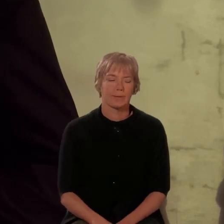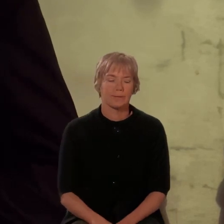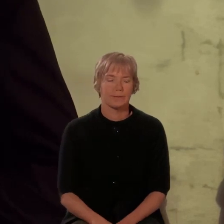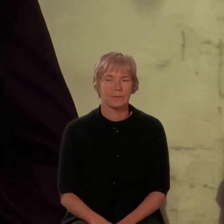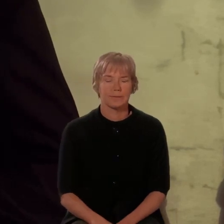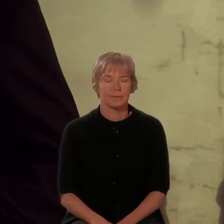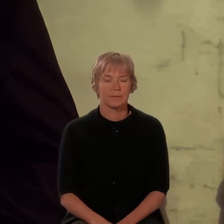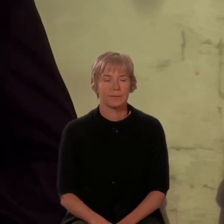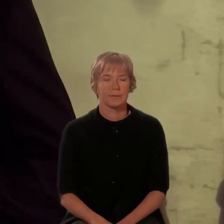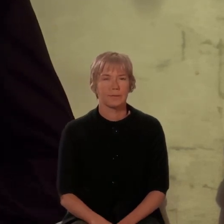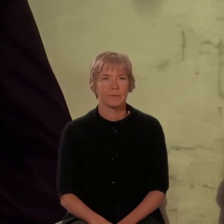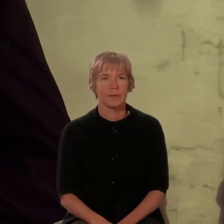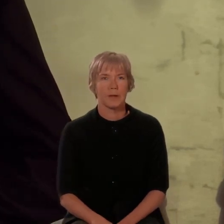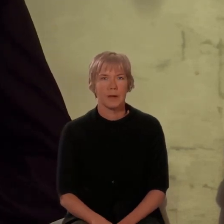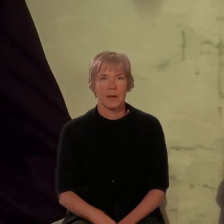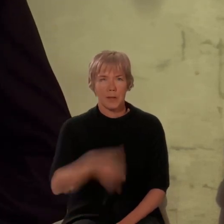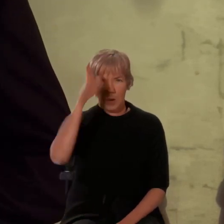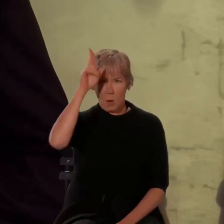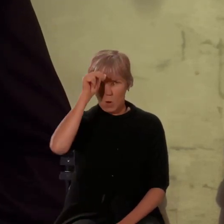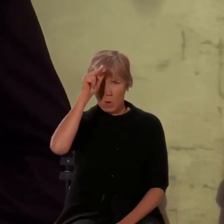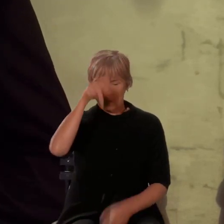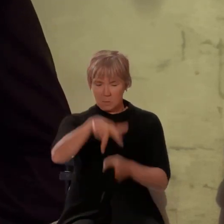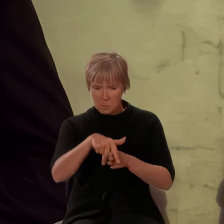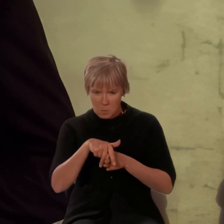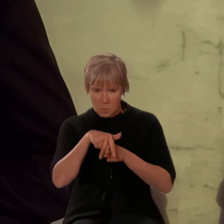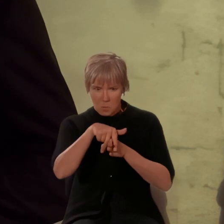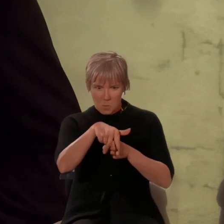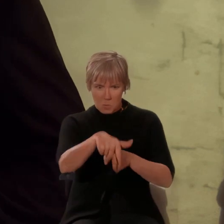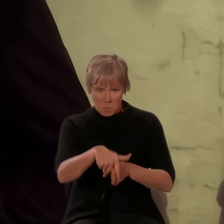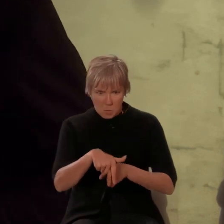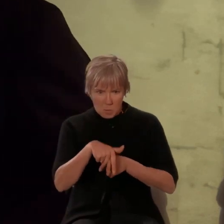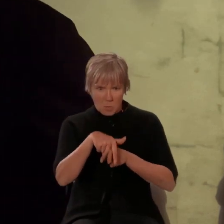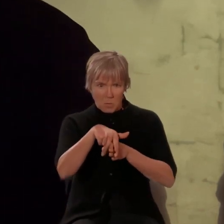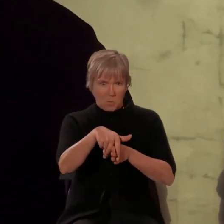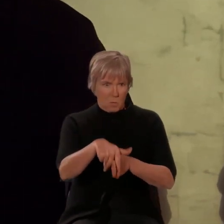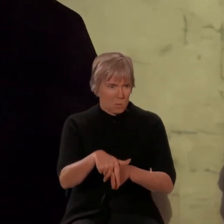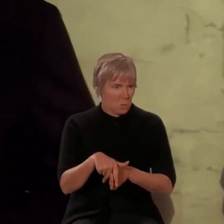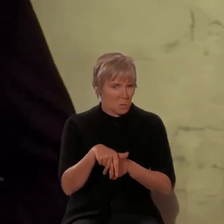The headless horseman rides tonight. He rides the wind alone. Beneath his arm, he tightly tucks his head,